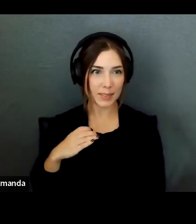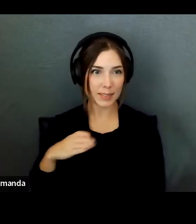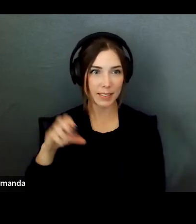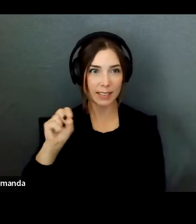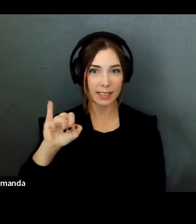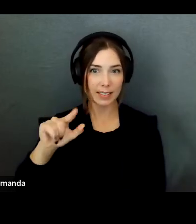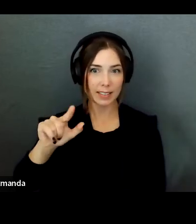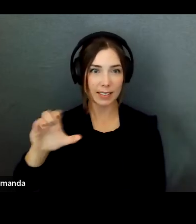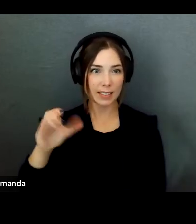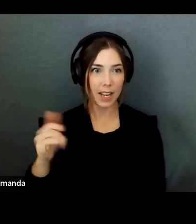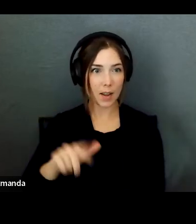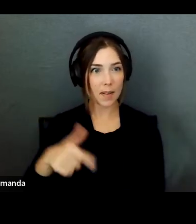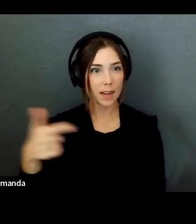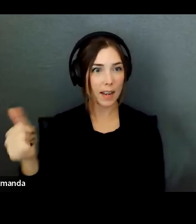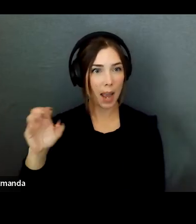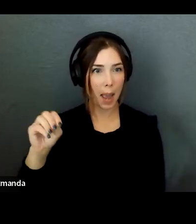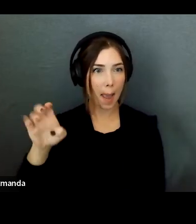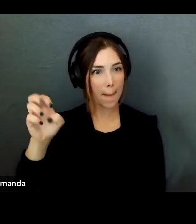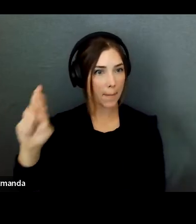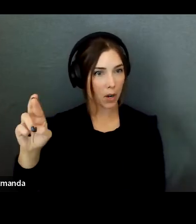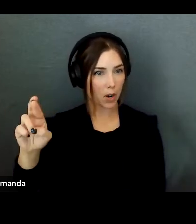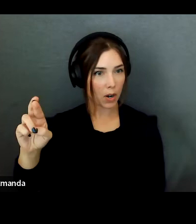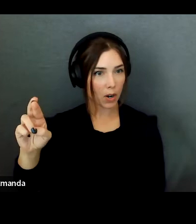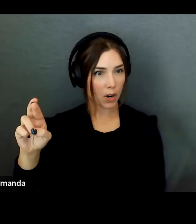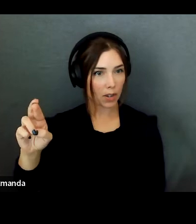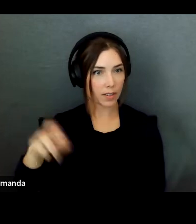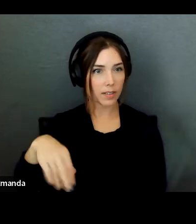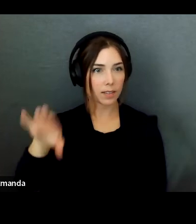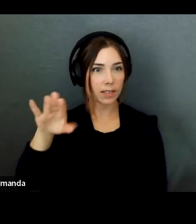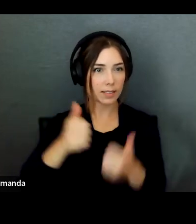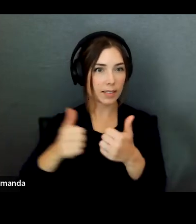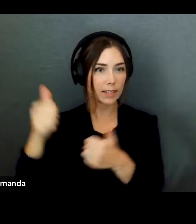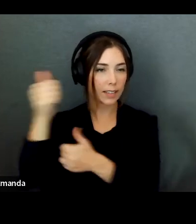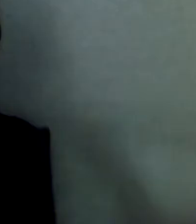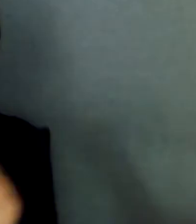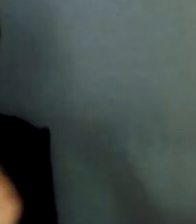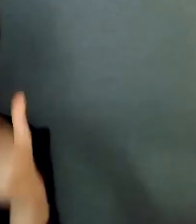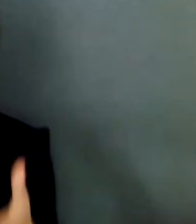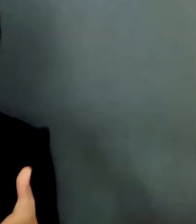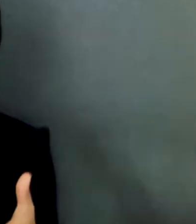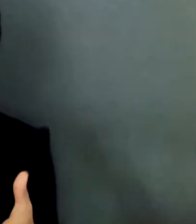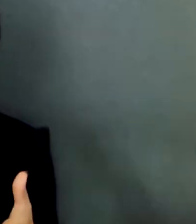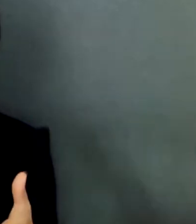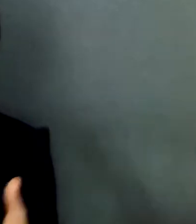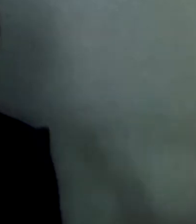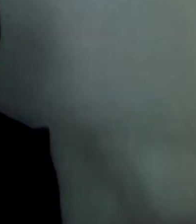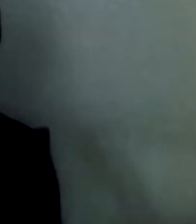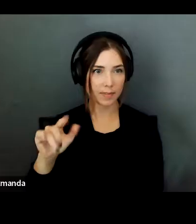Executive director of NASILC. This is Amber speaking.